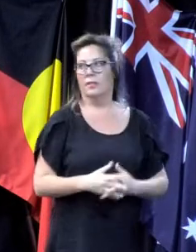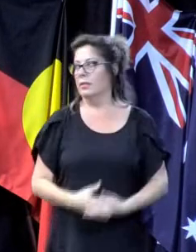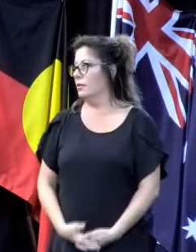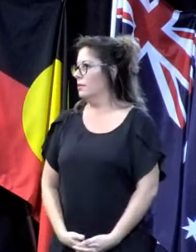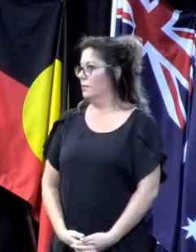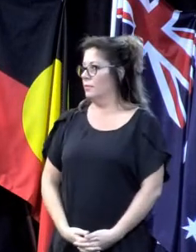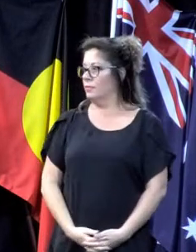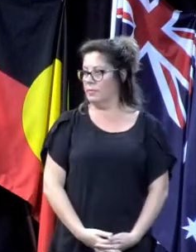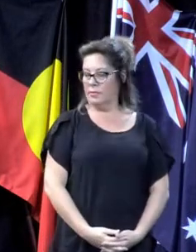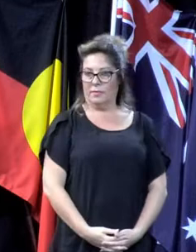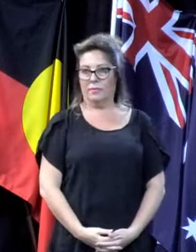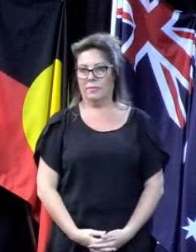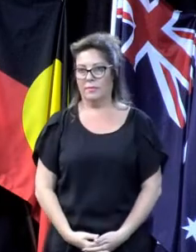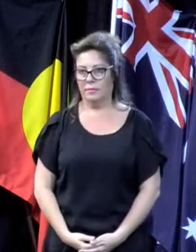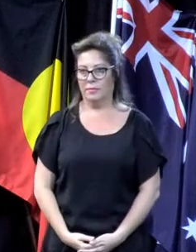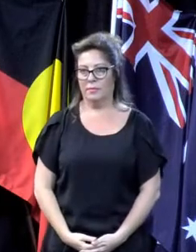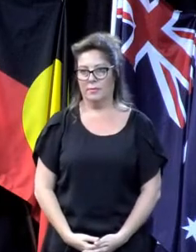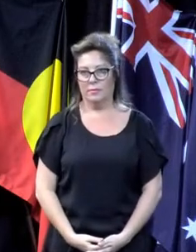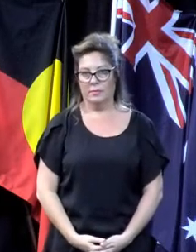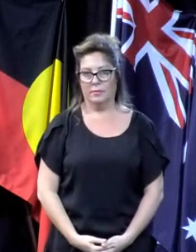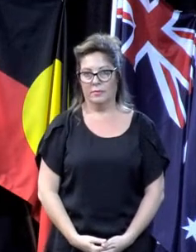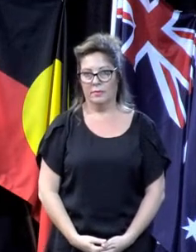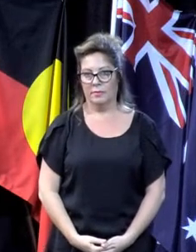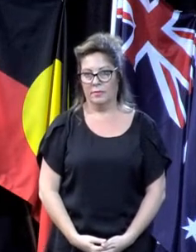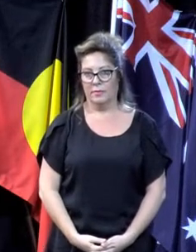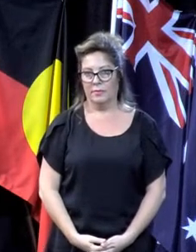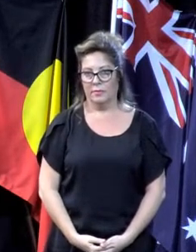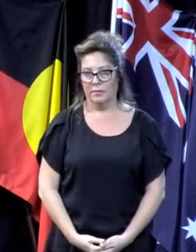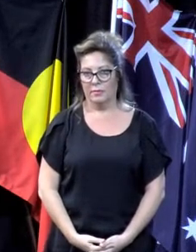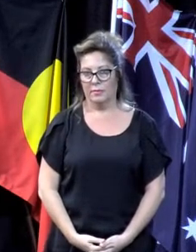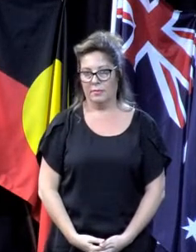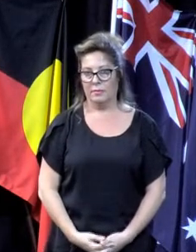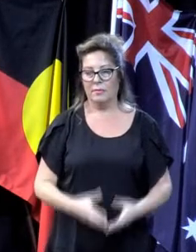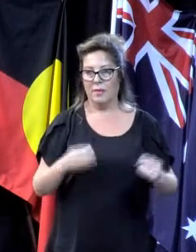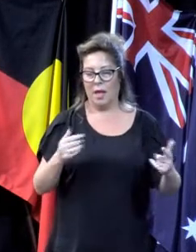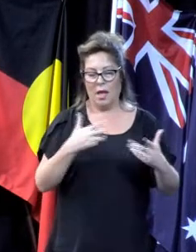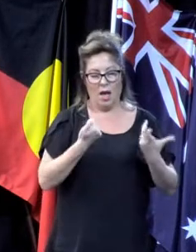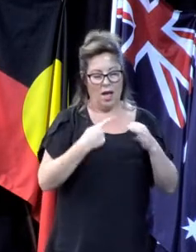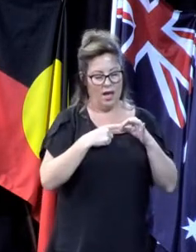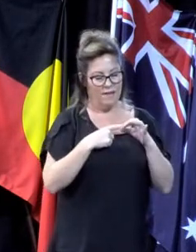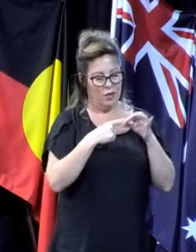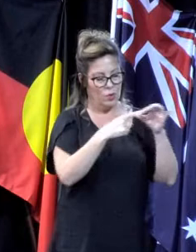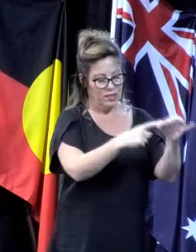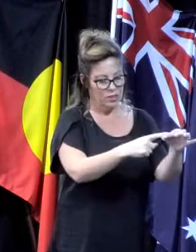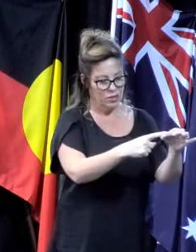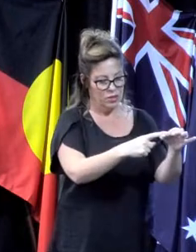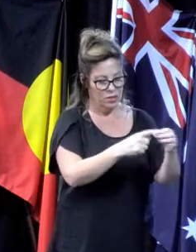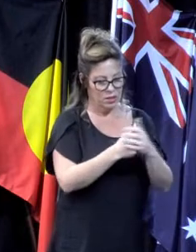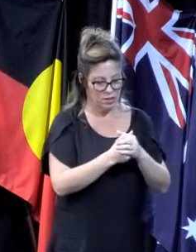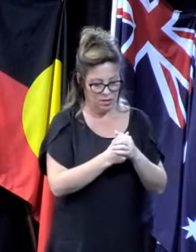whether you have children in your schools - and I appreciate you're now - two of you are now acting up from that position.